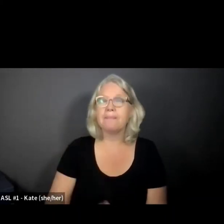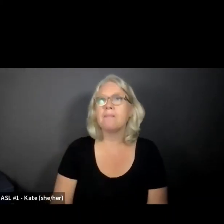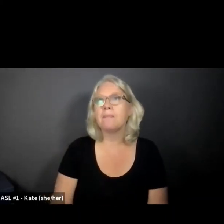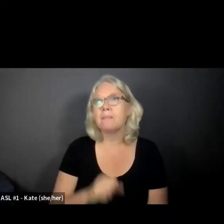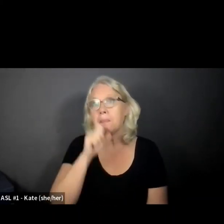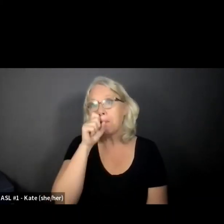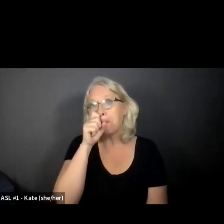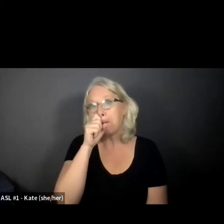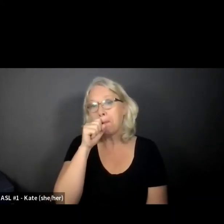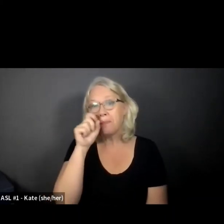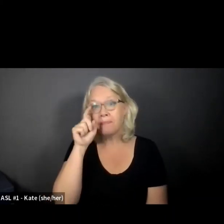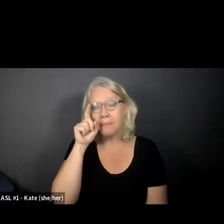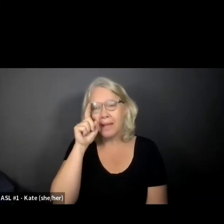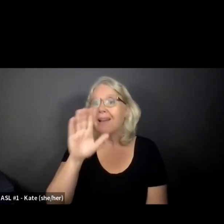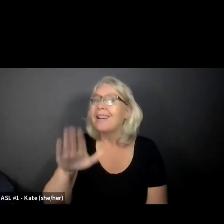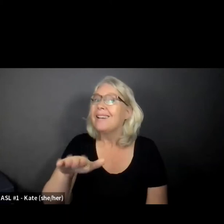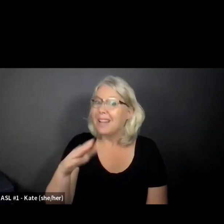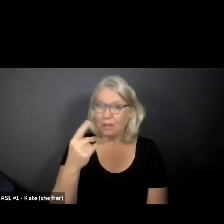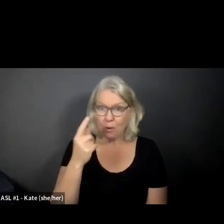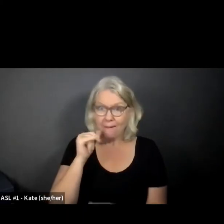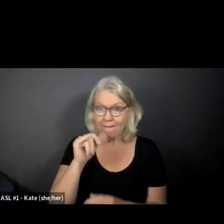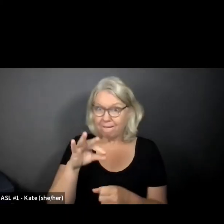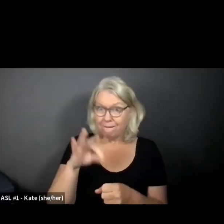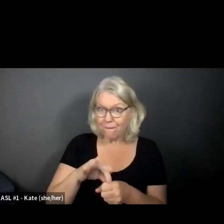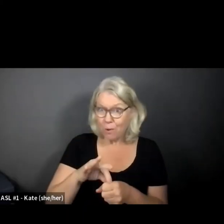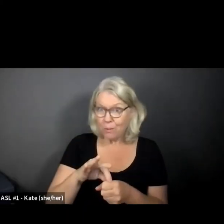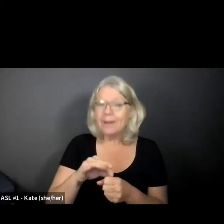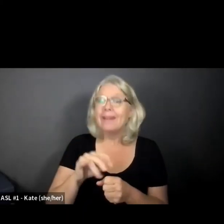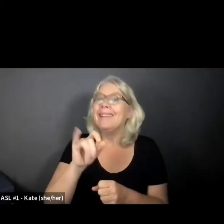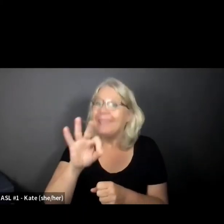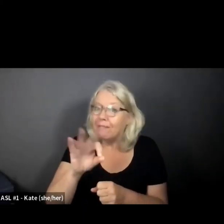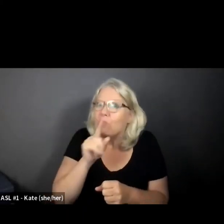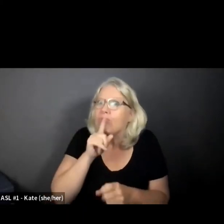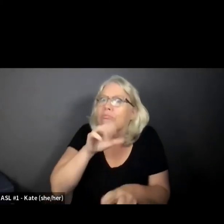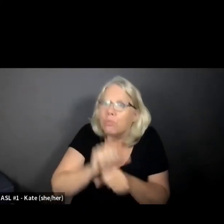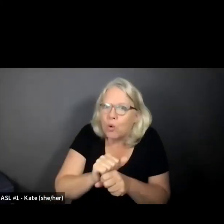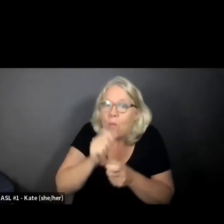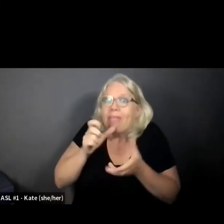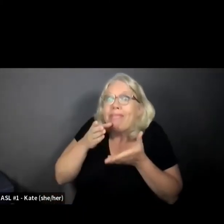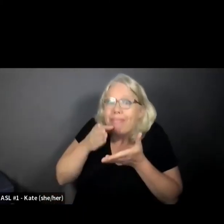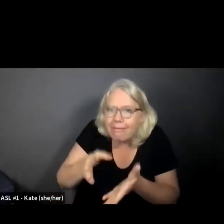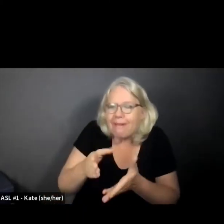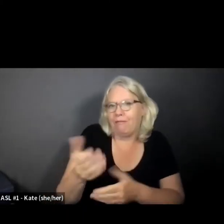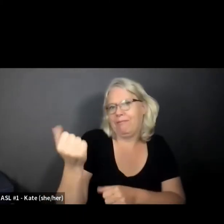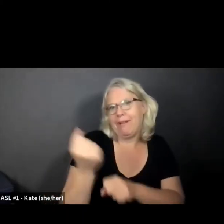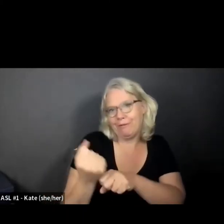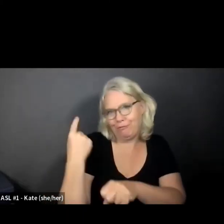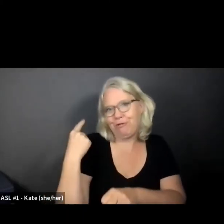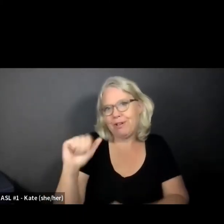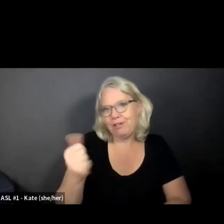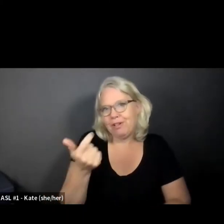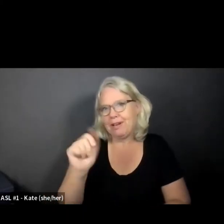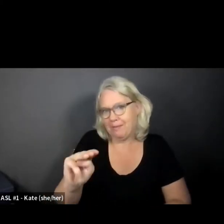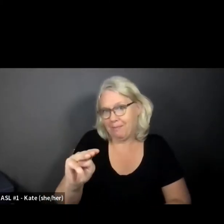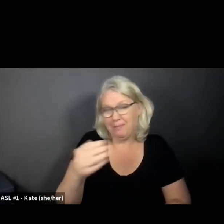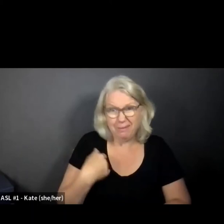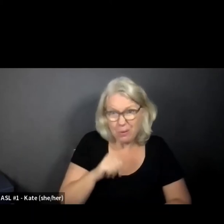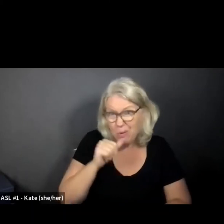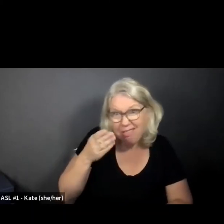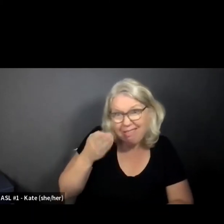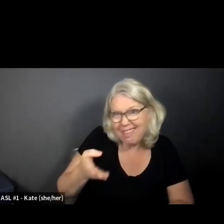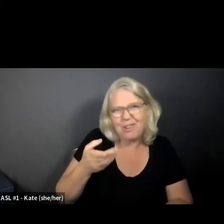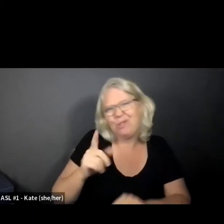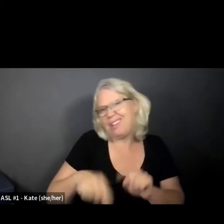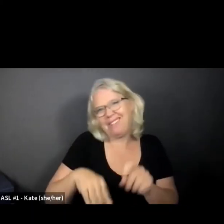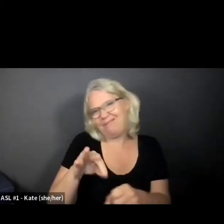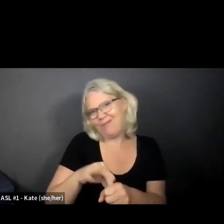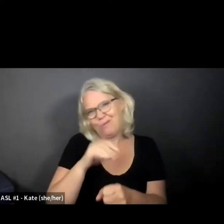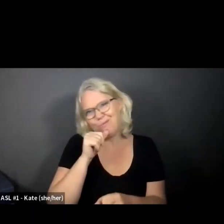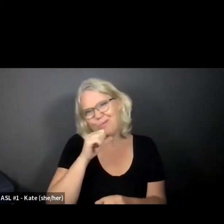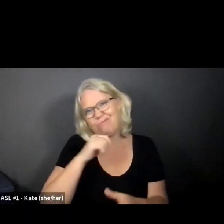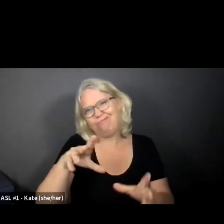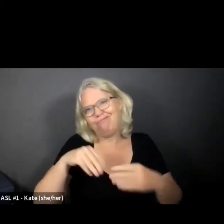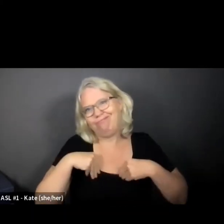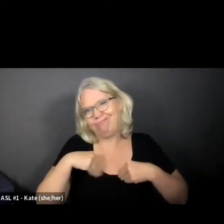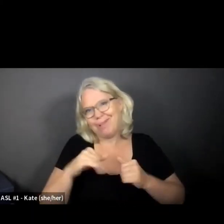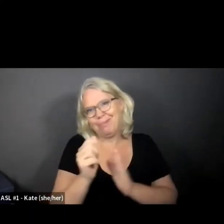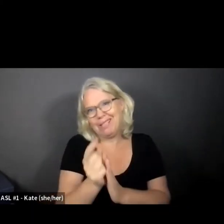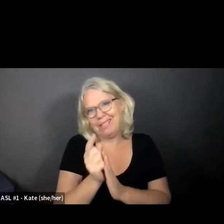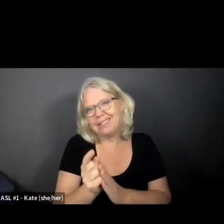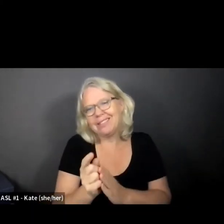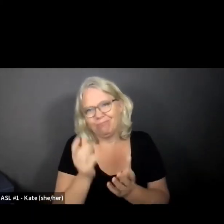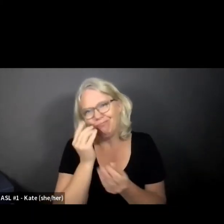ONLY THOSE PRESENT AT LAST YEAR'S MEETING ARE IN A POSITION TO APPROVE, TO MOVE THE